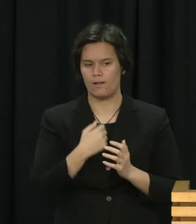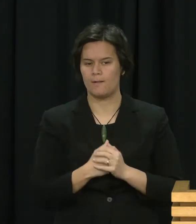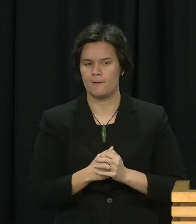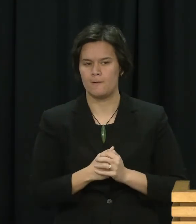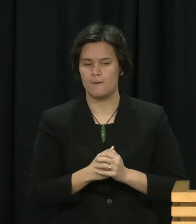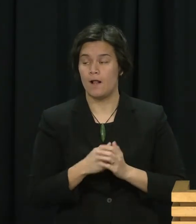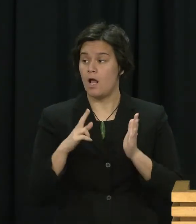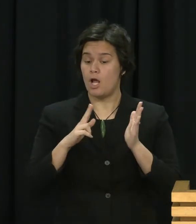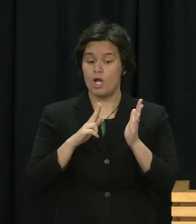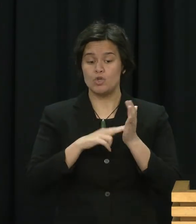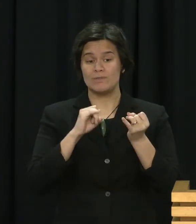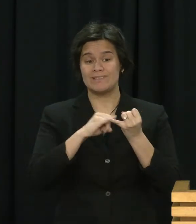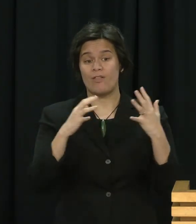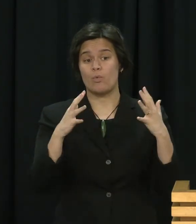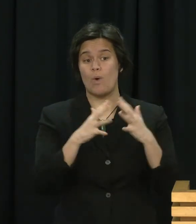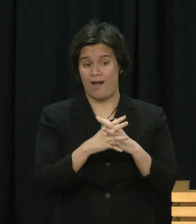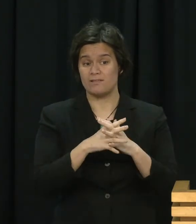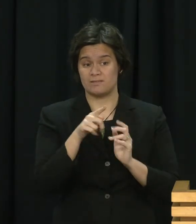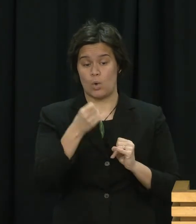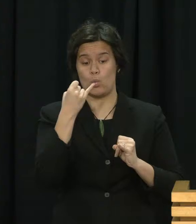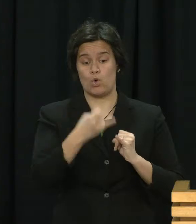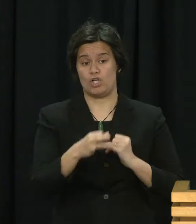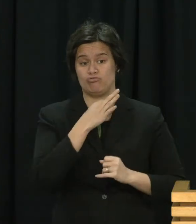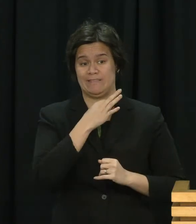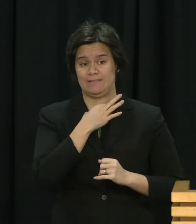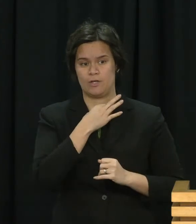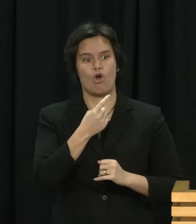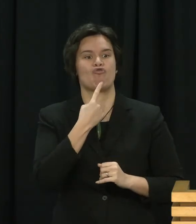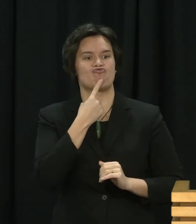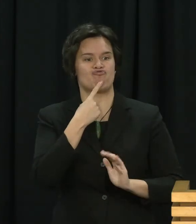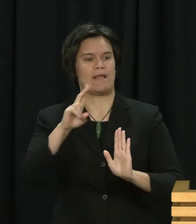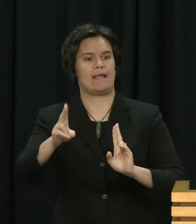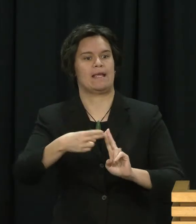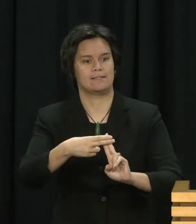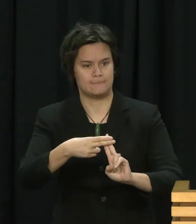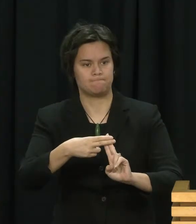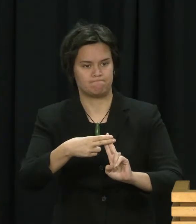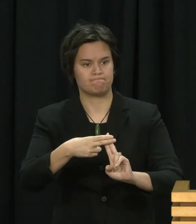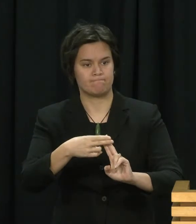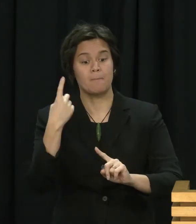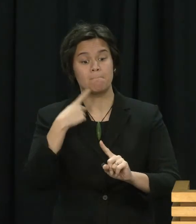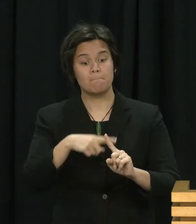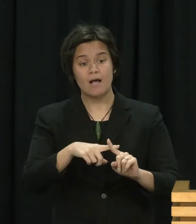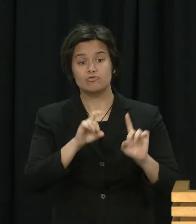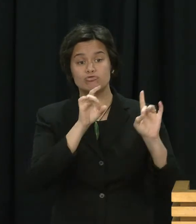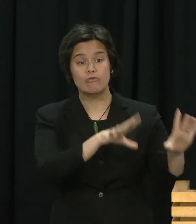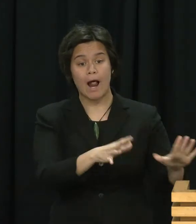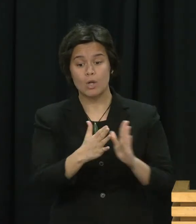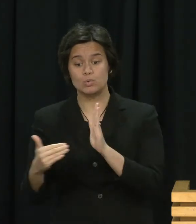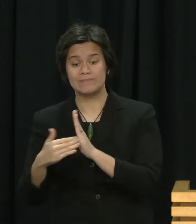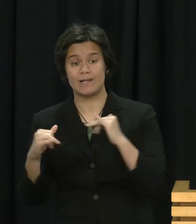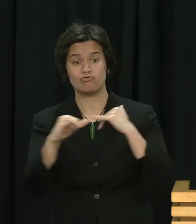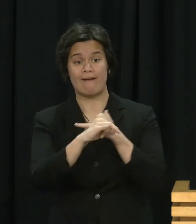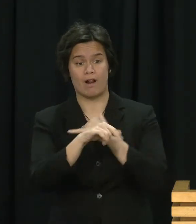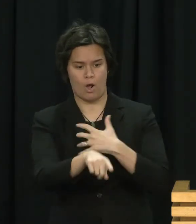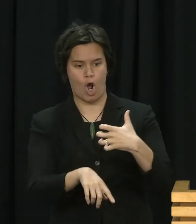what alternative contingency plans we'll put in place for people affected by that. We'll consider that on Monday. New South Wales has end dated it's